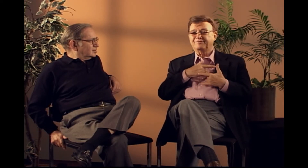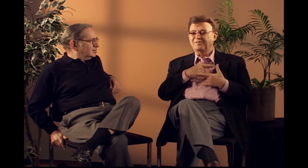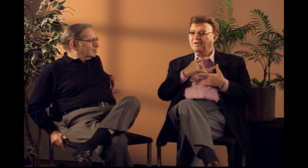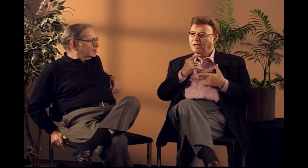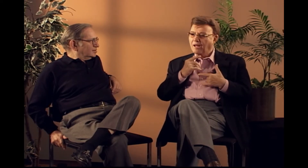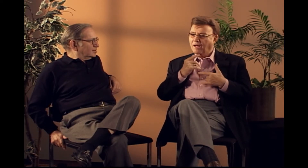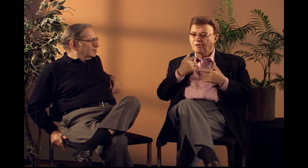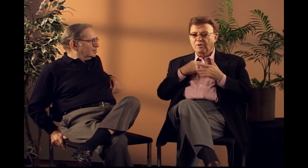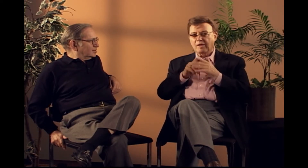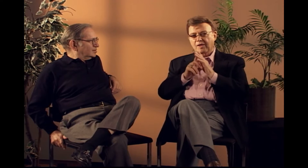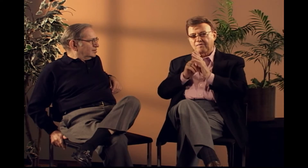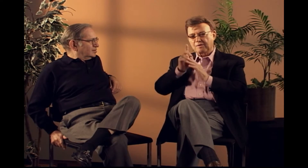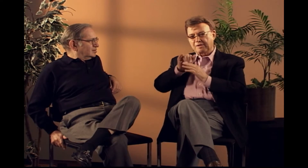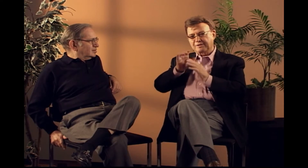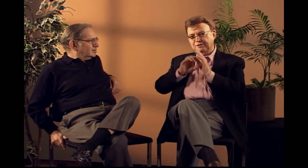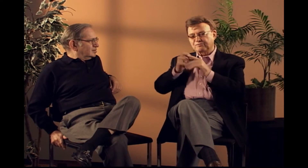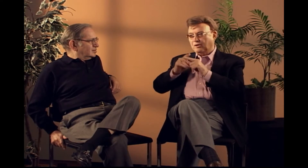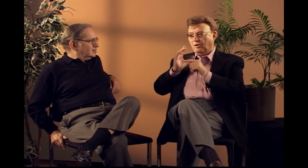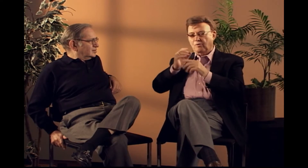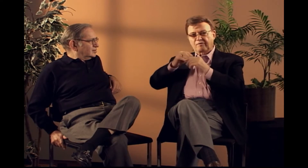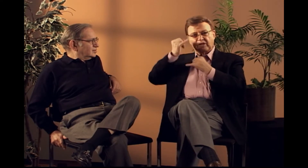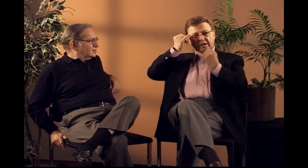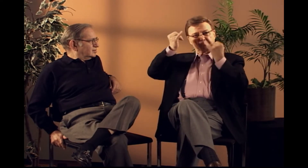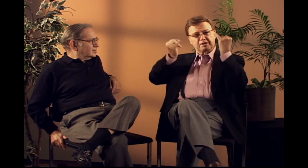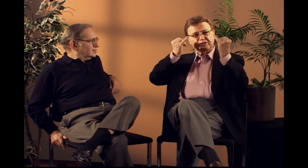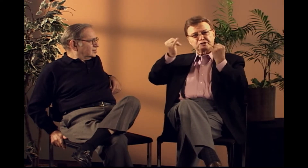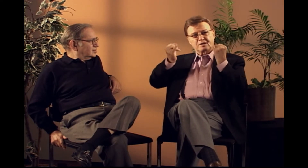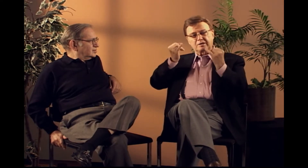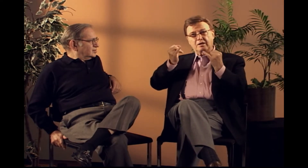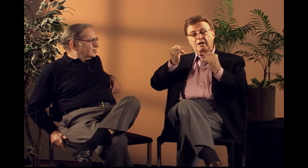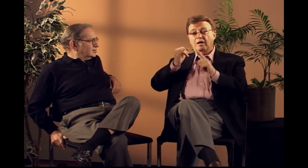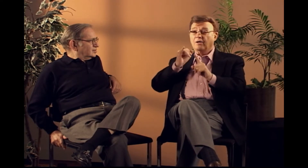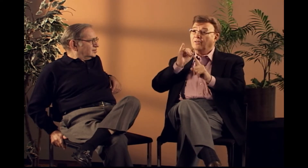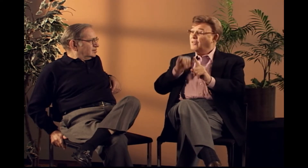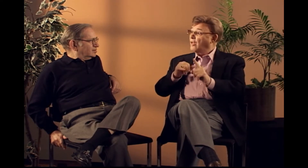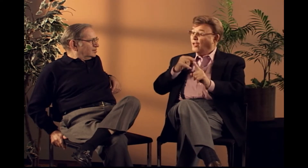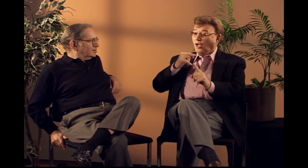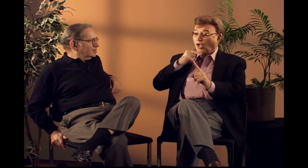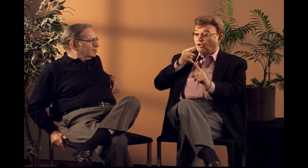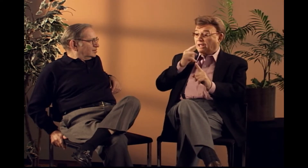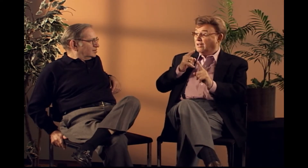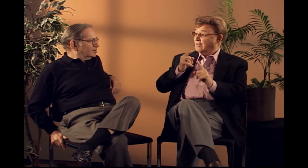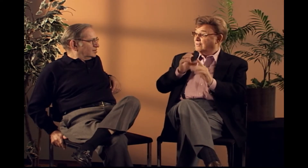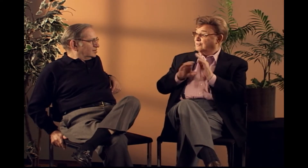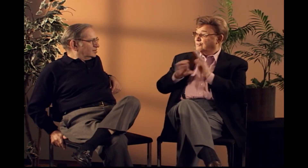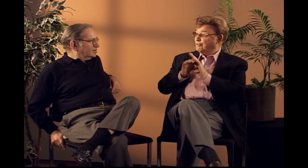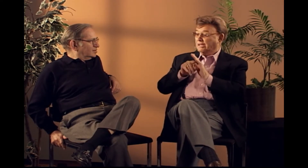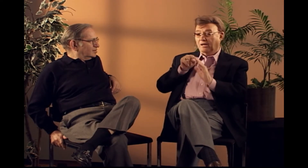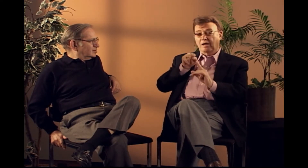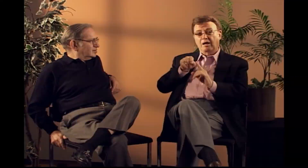to help interpret for the deaf. They had a heart for the deaf, and really, we created this from our own imagination.